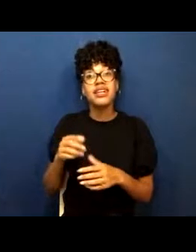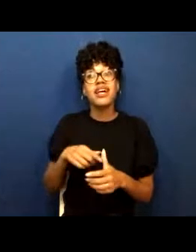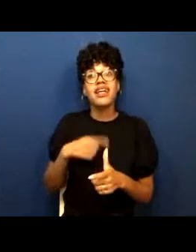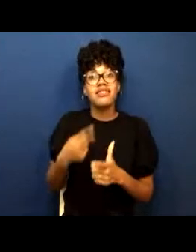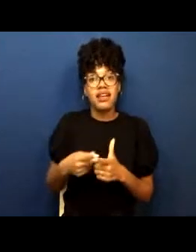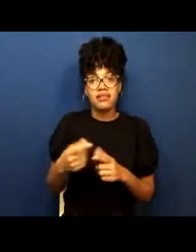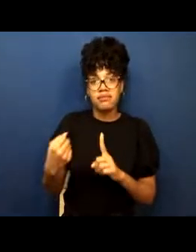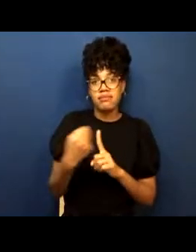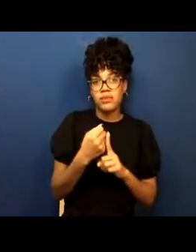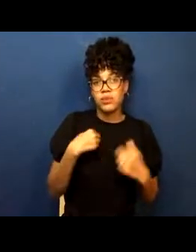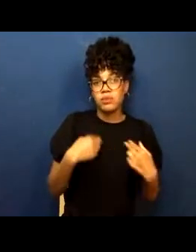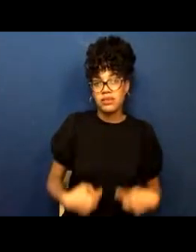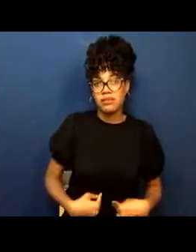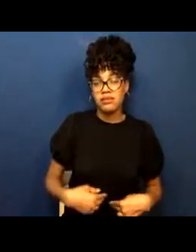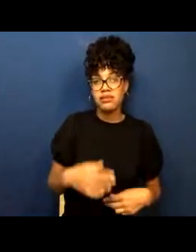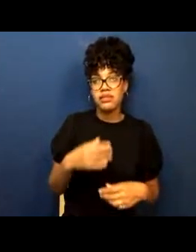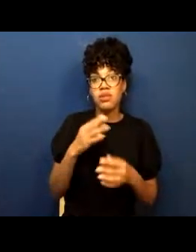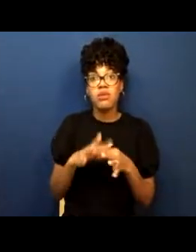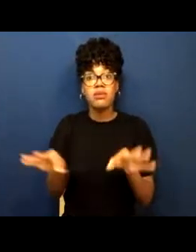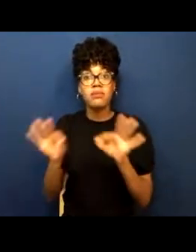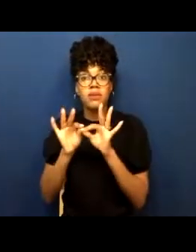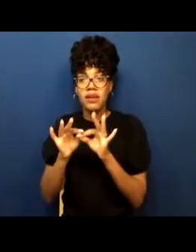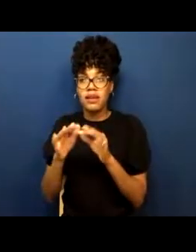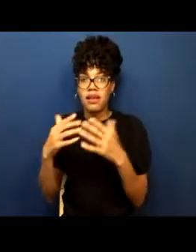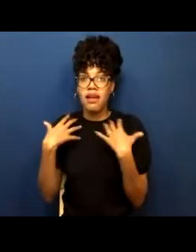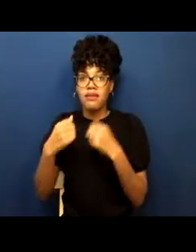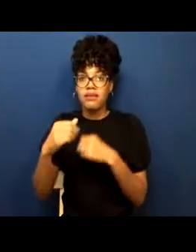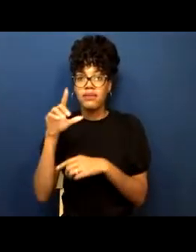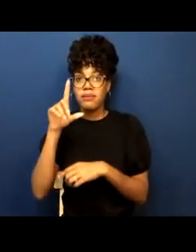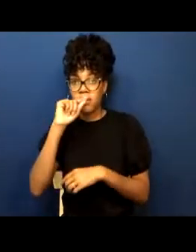And having a better healthier lives for all of us. Next slide.